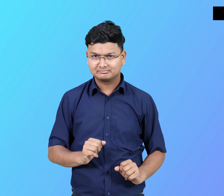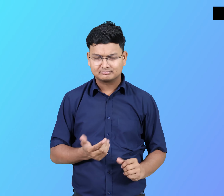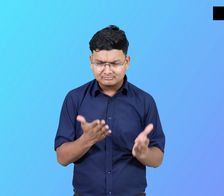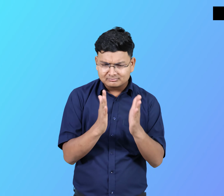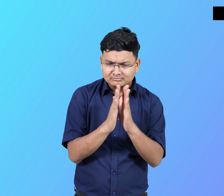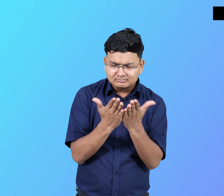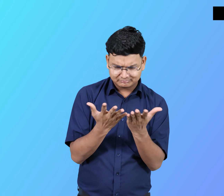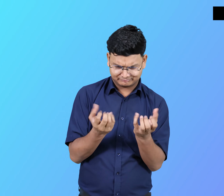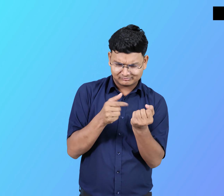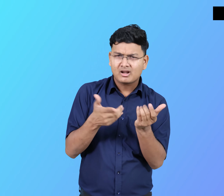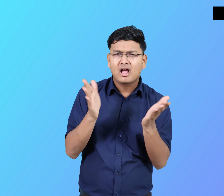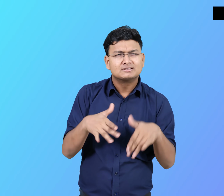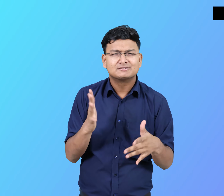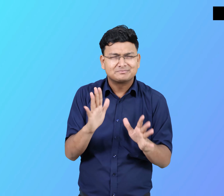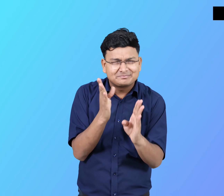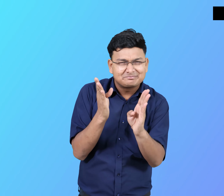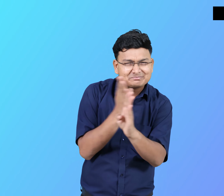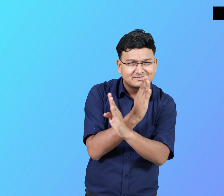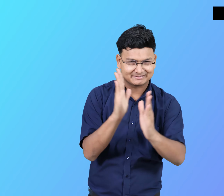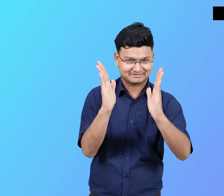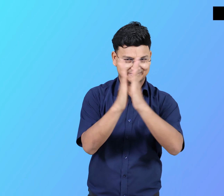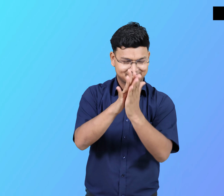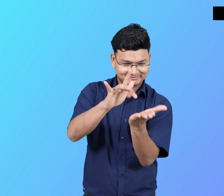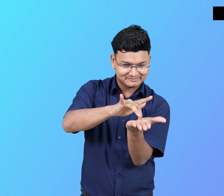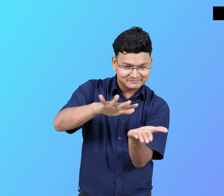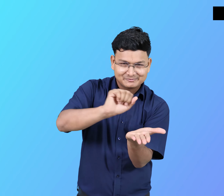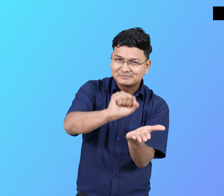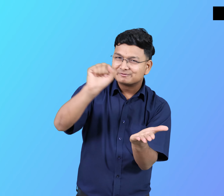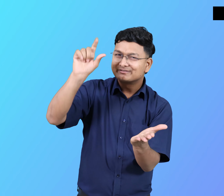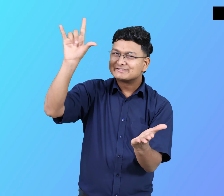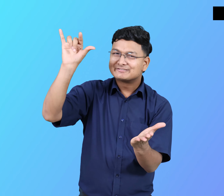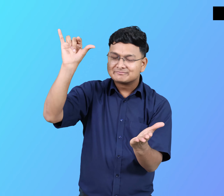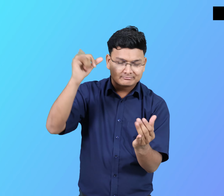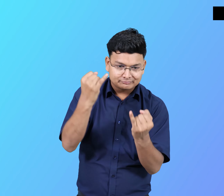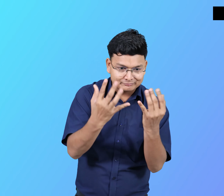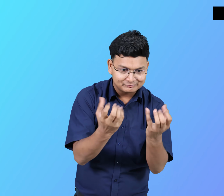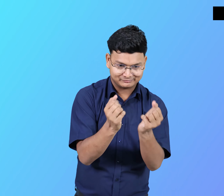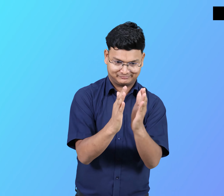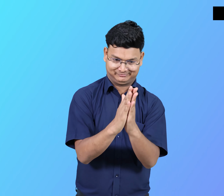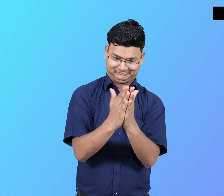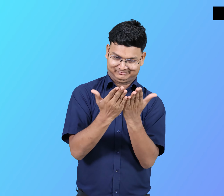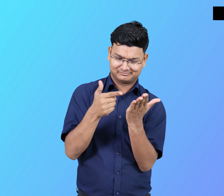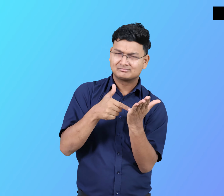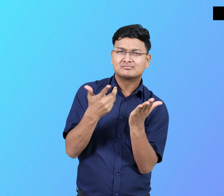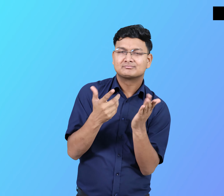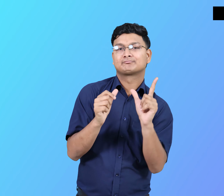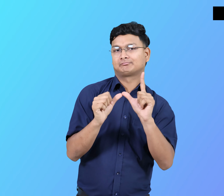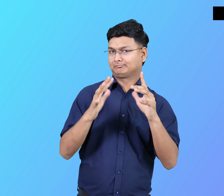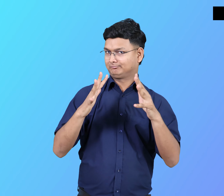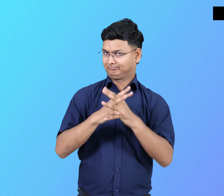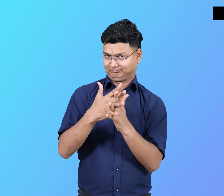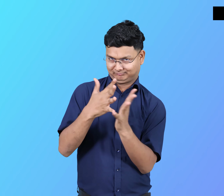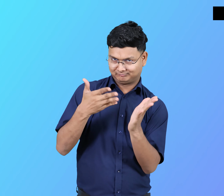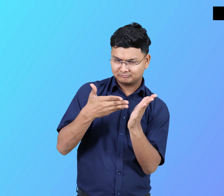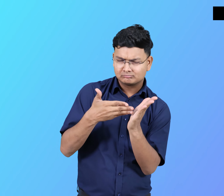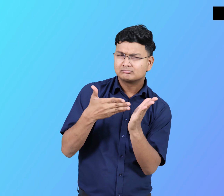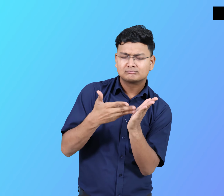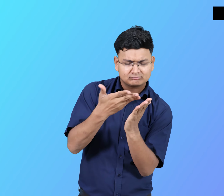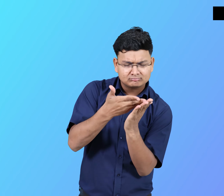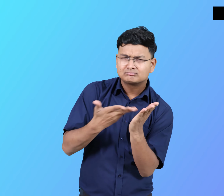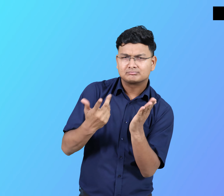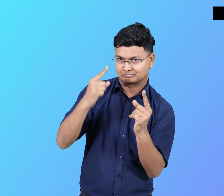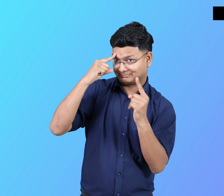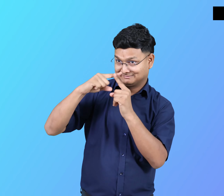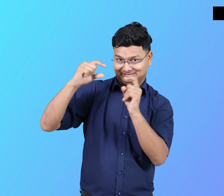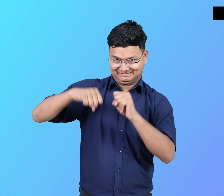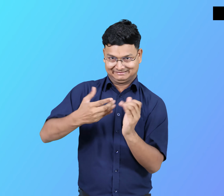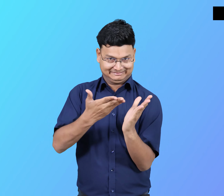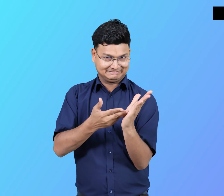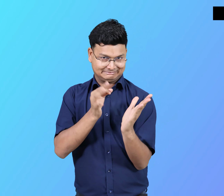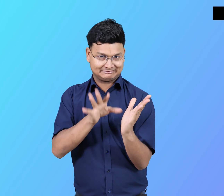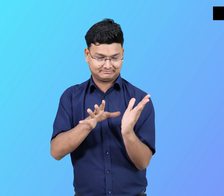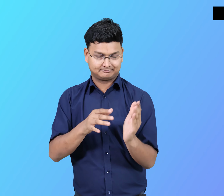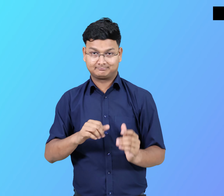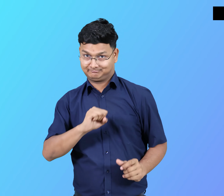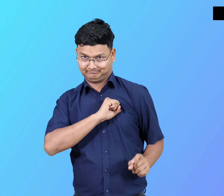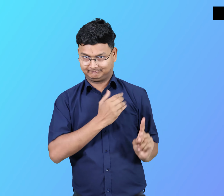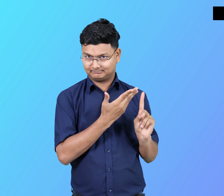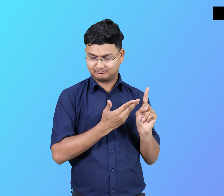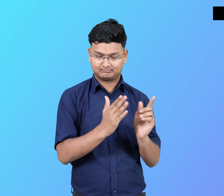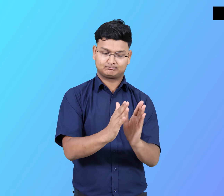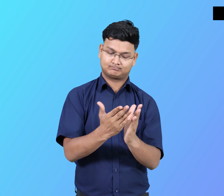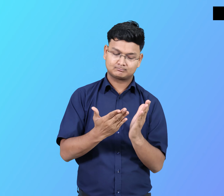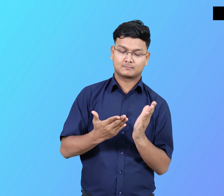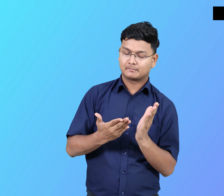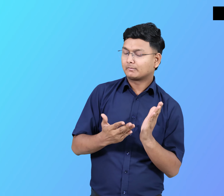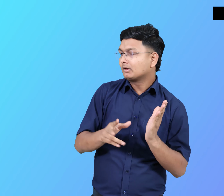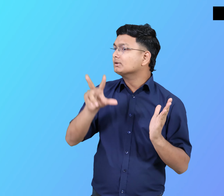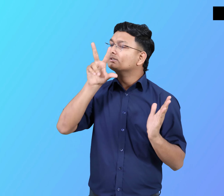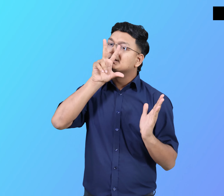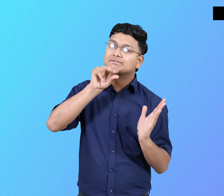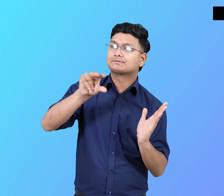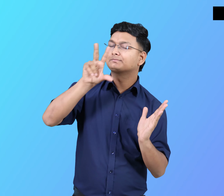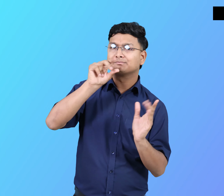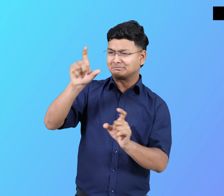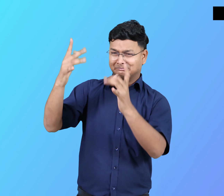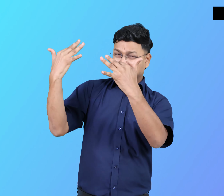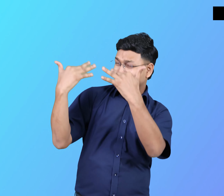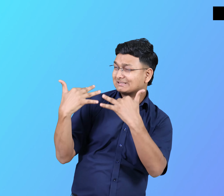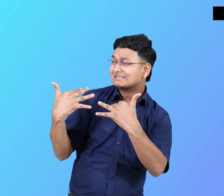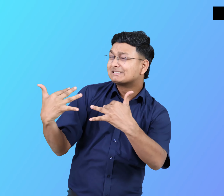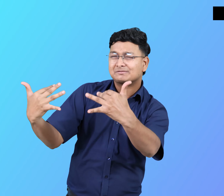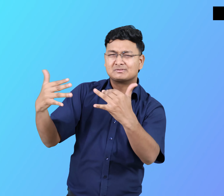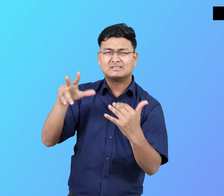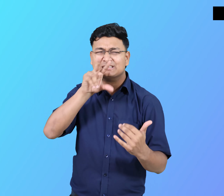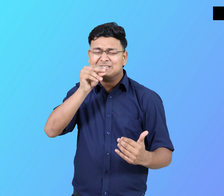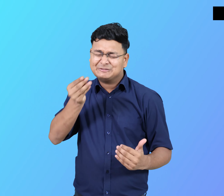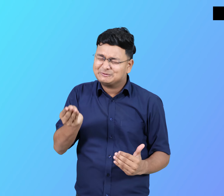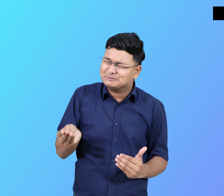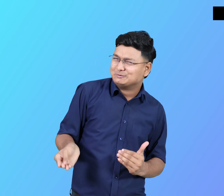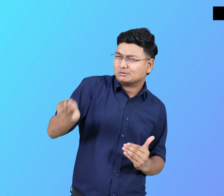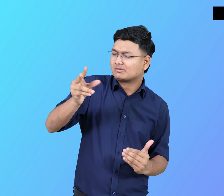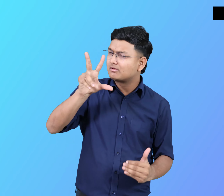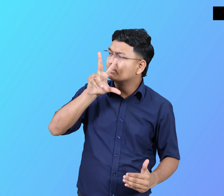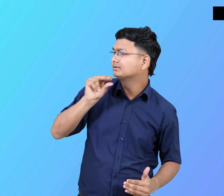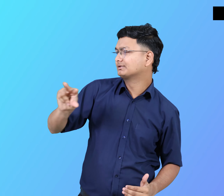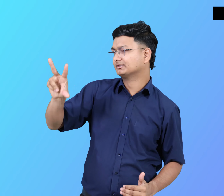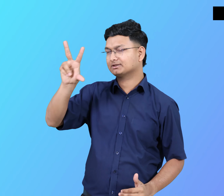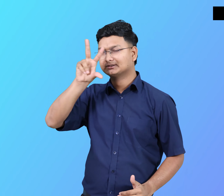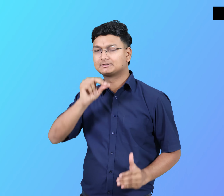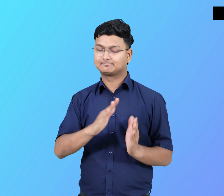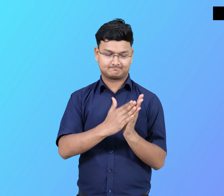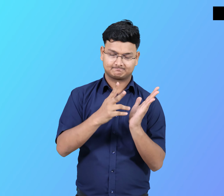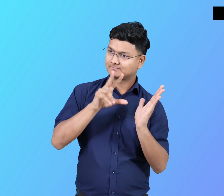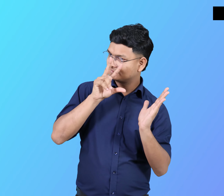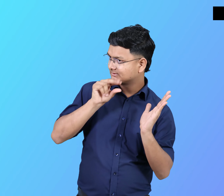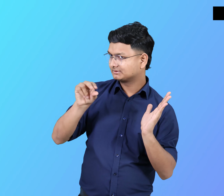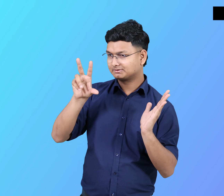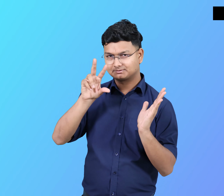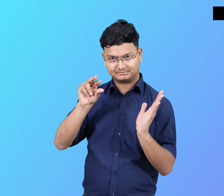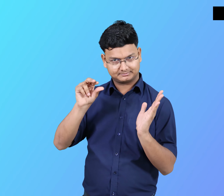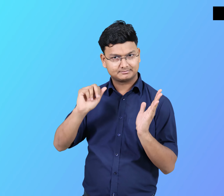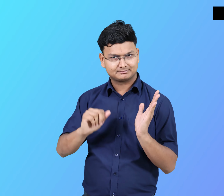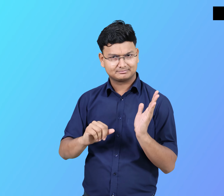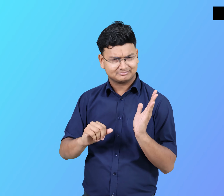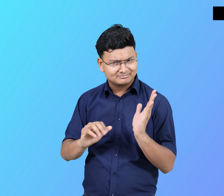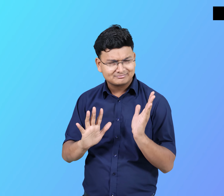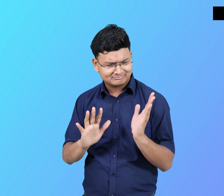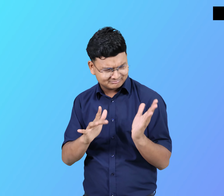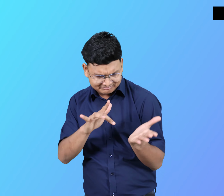Then he read the Book of the Agreement that was found in the Lord’s Temple. Josiah read the book so that all the people could hear it.